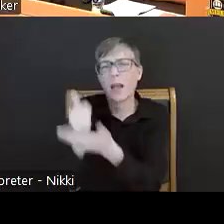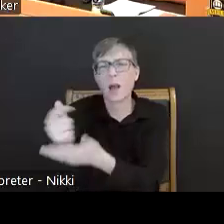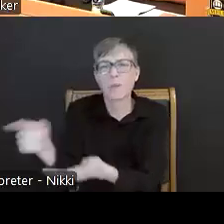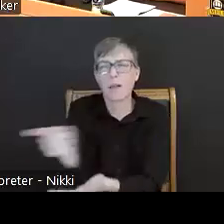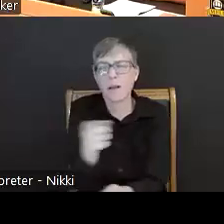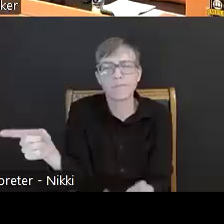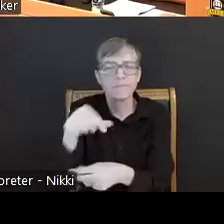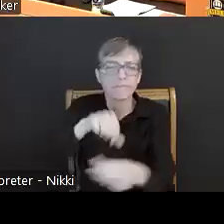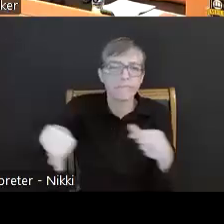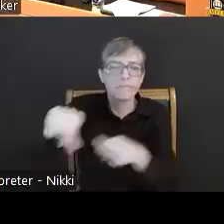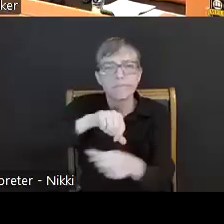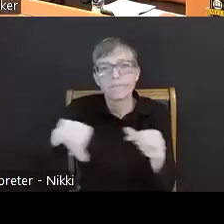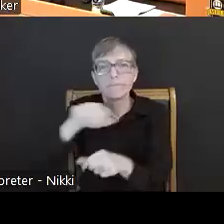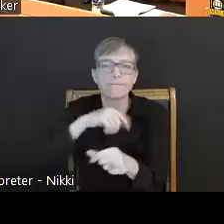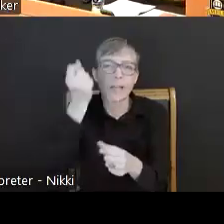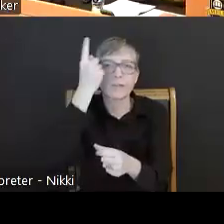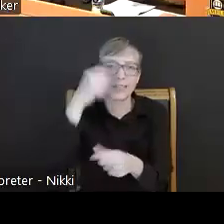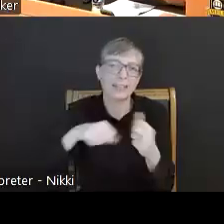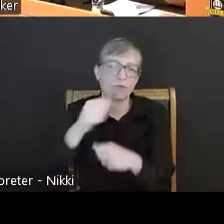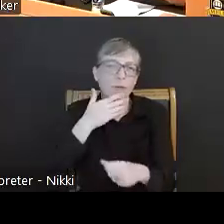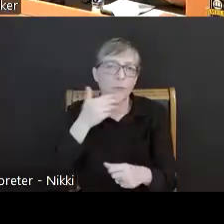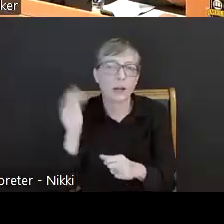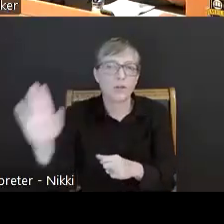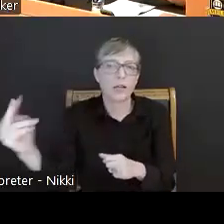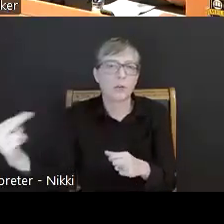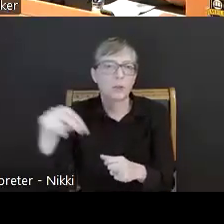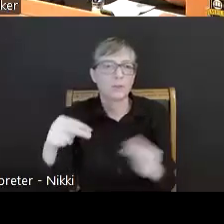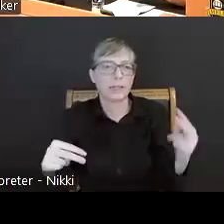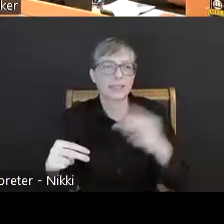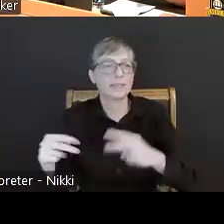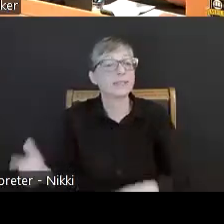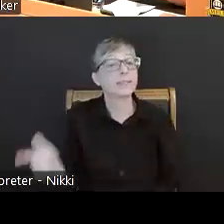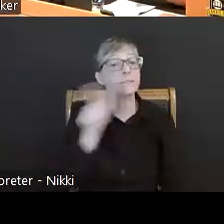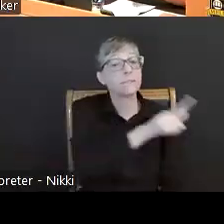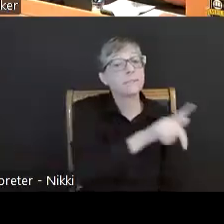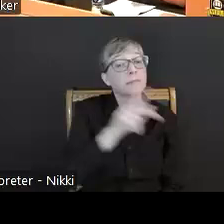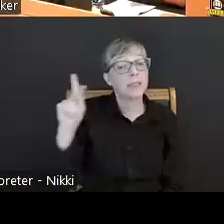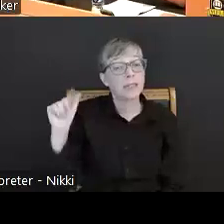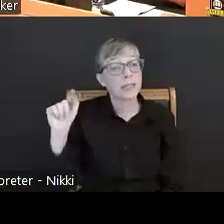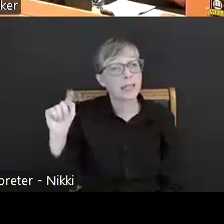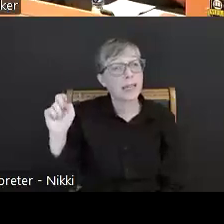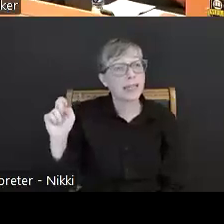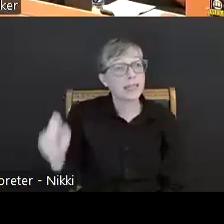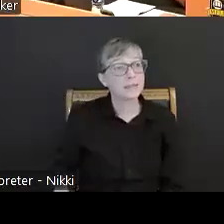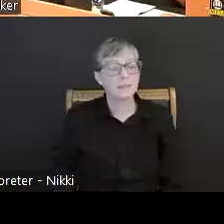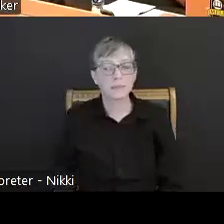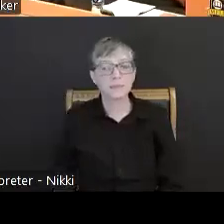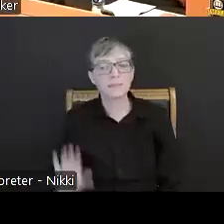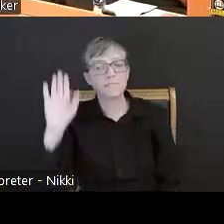um I'm G to pass it on to Kate for another case example this is Kate speaking I'm going to talk